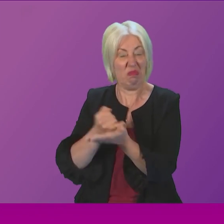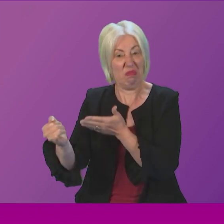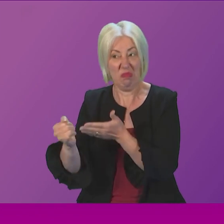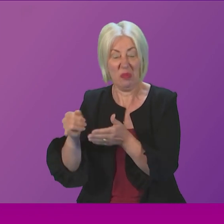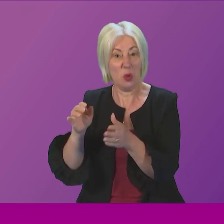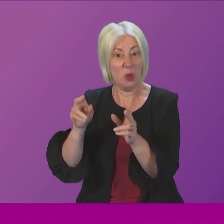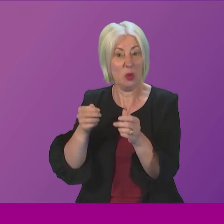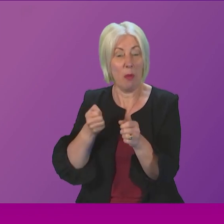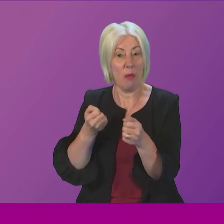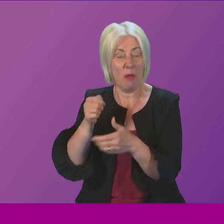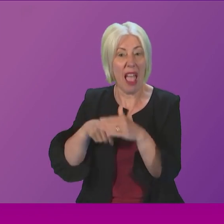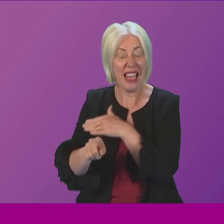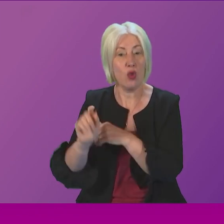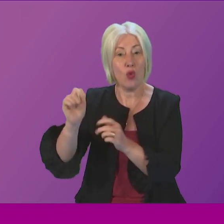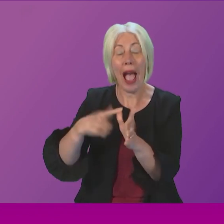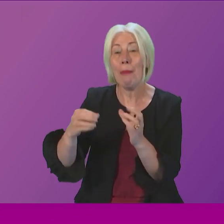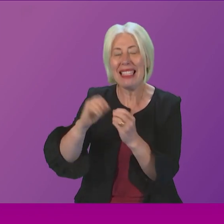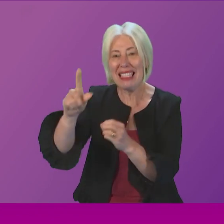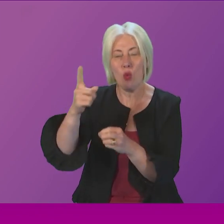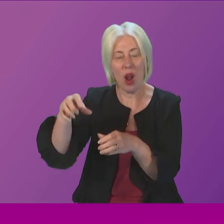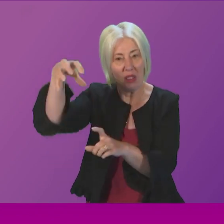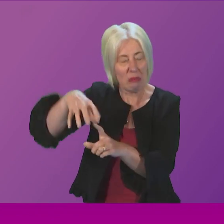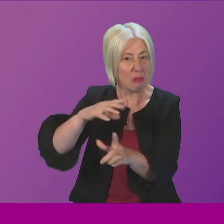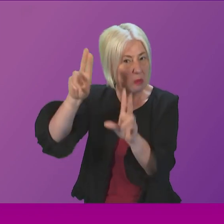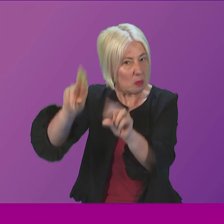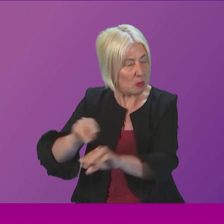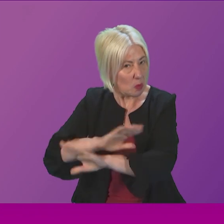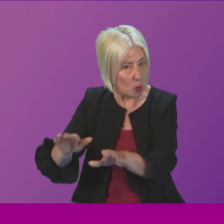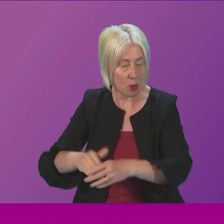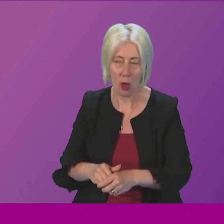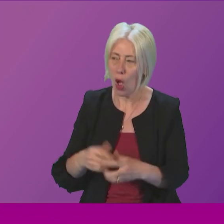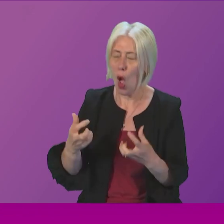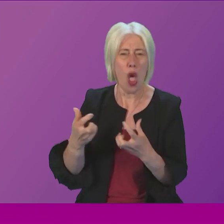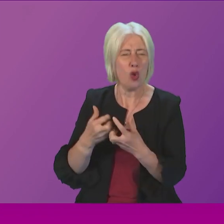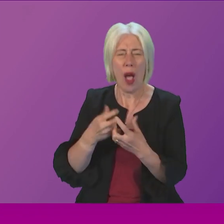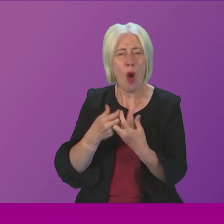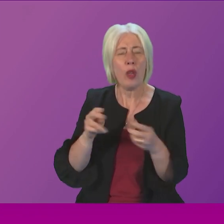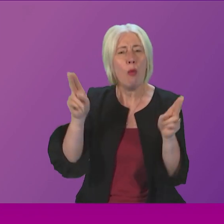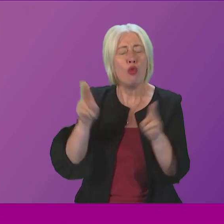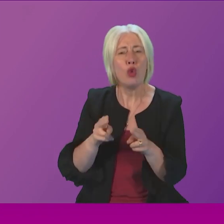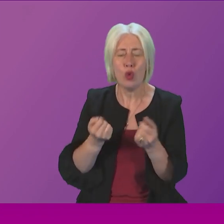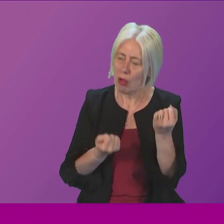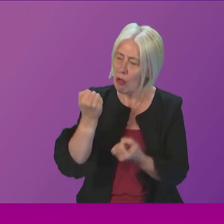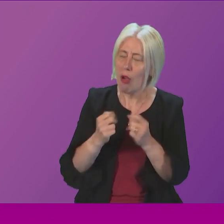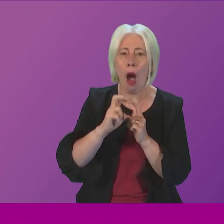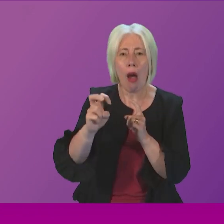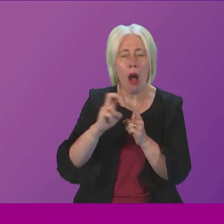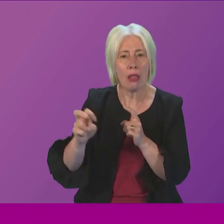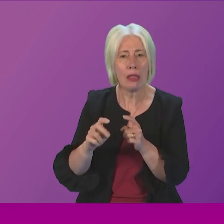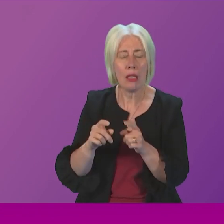When will the Scottish Government actually deliver a route map to the 20 per cent reduction in the number of car kilometres driven and stop discouraging people from taking public